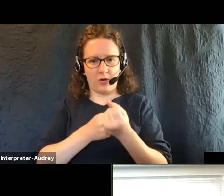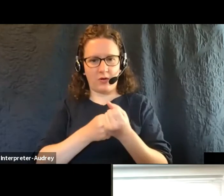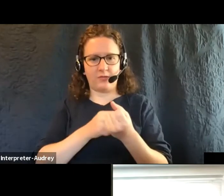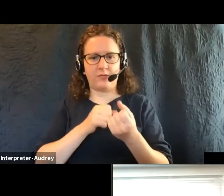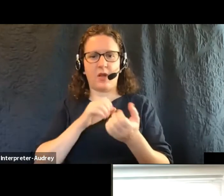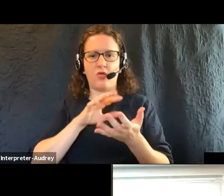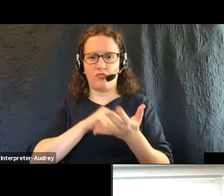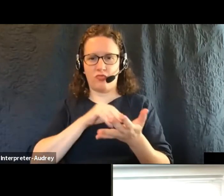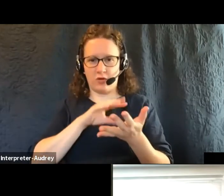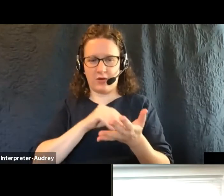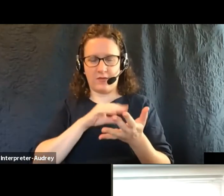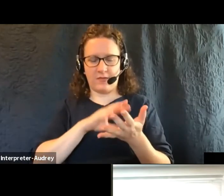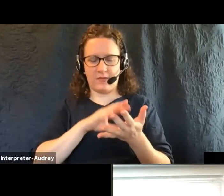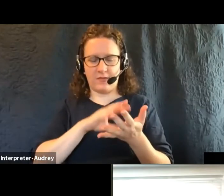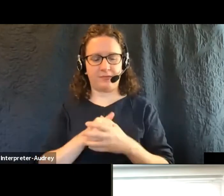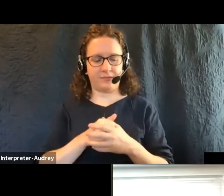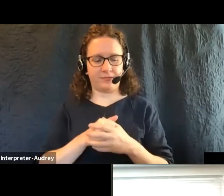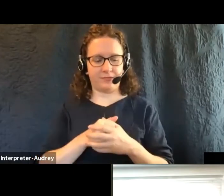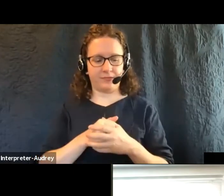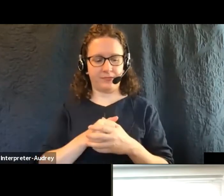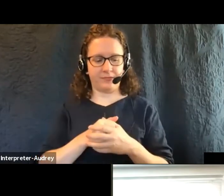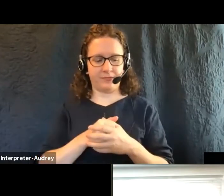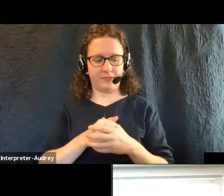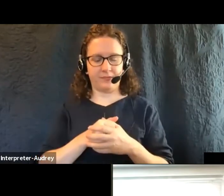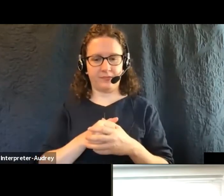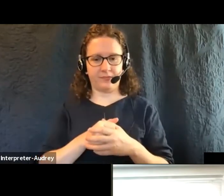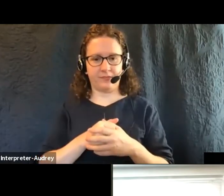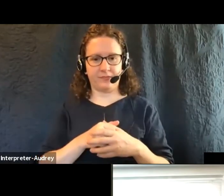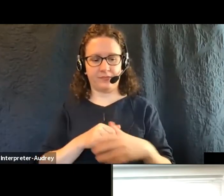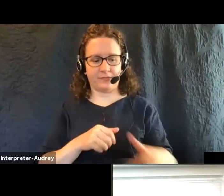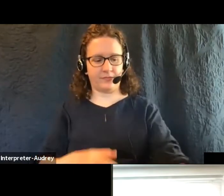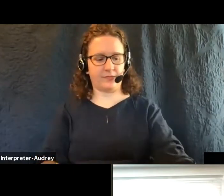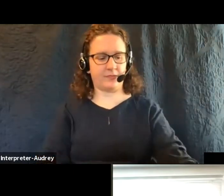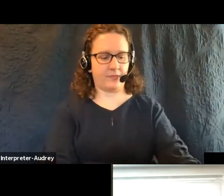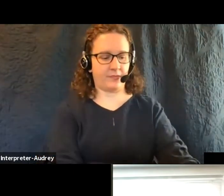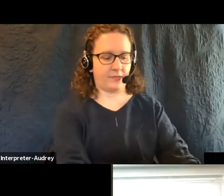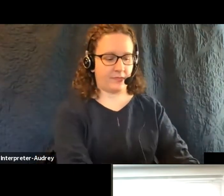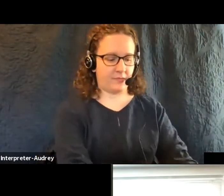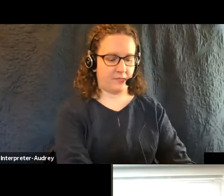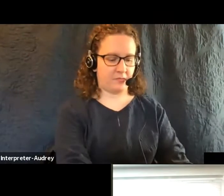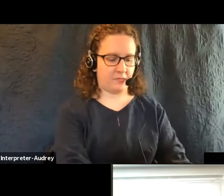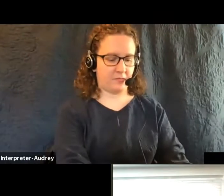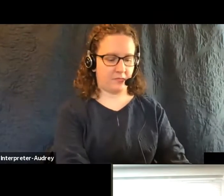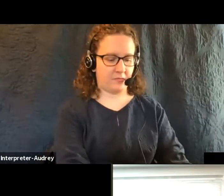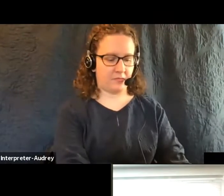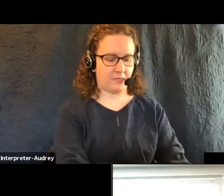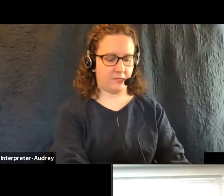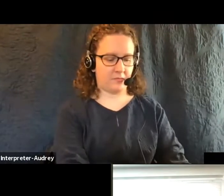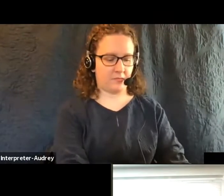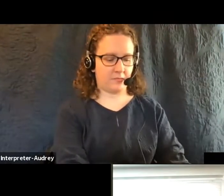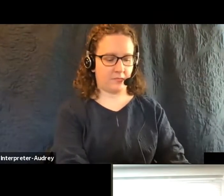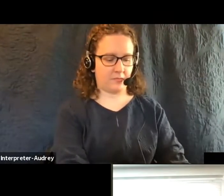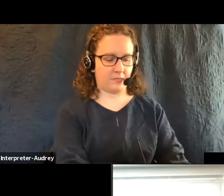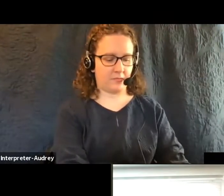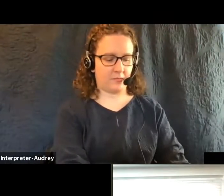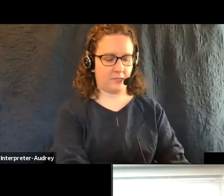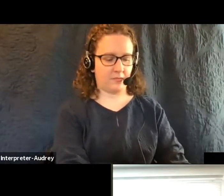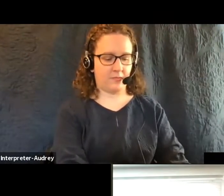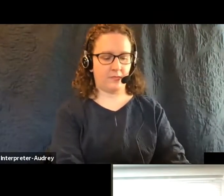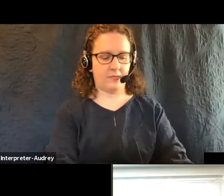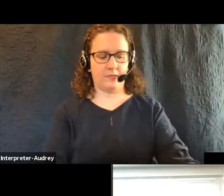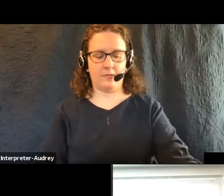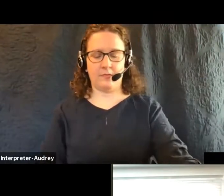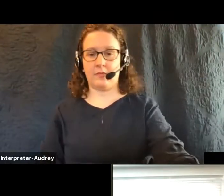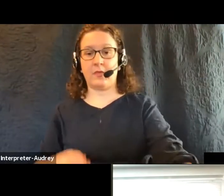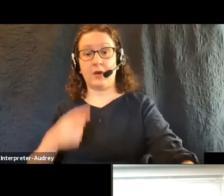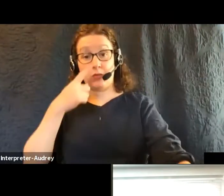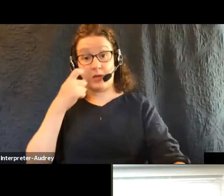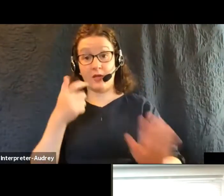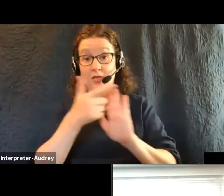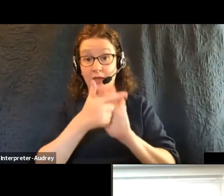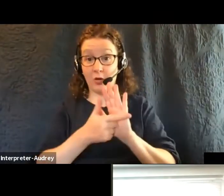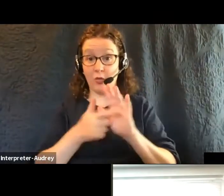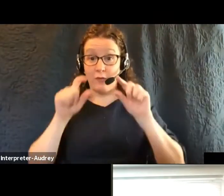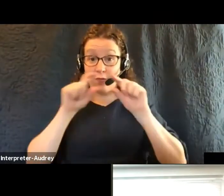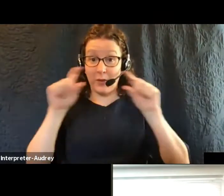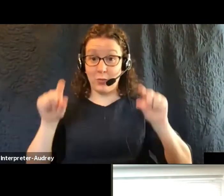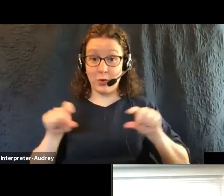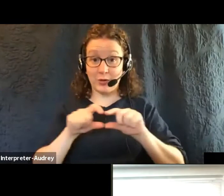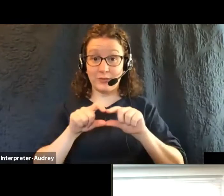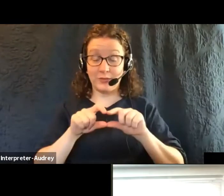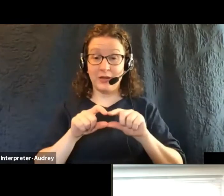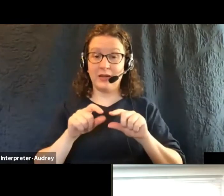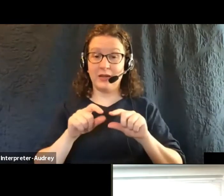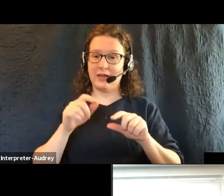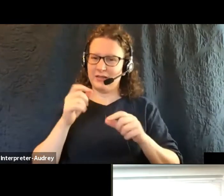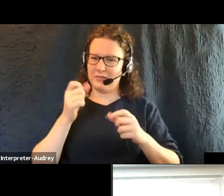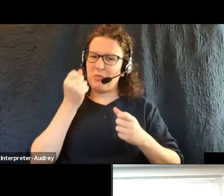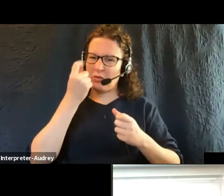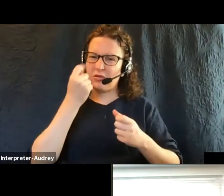And now because they have this kind of legal framework, it's almost understood why persons with disabilities